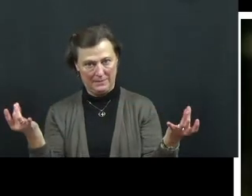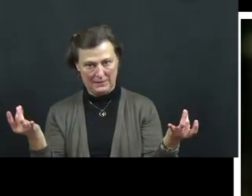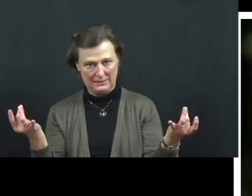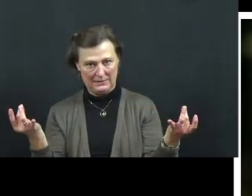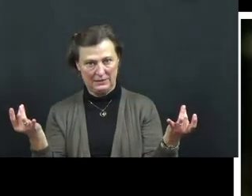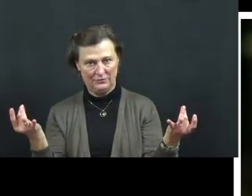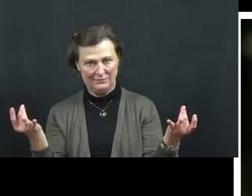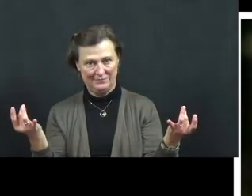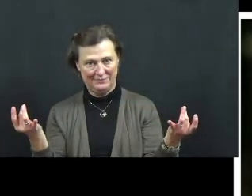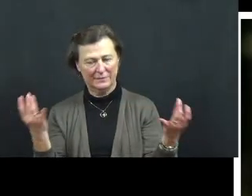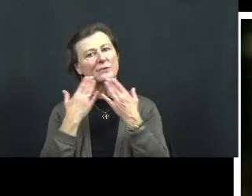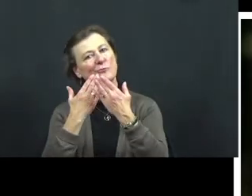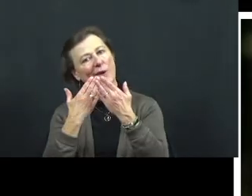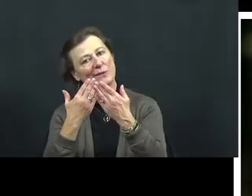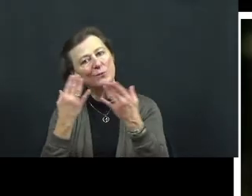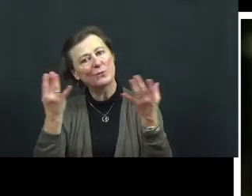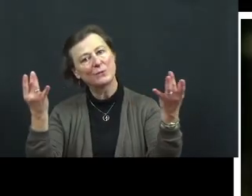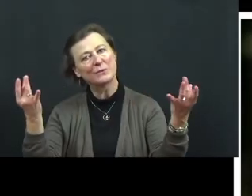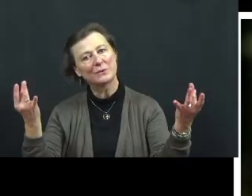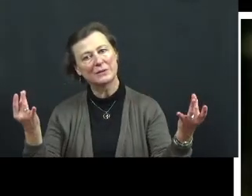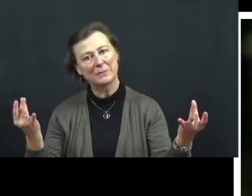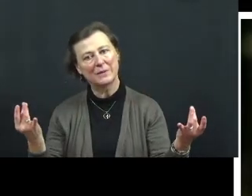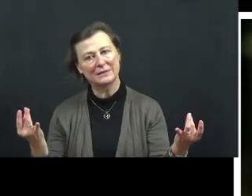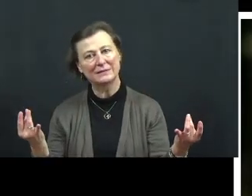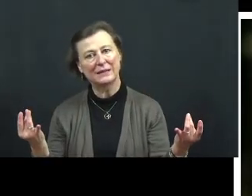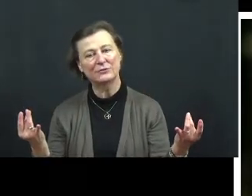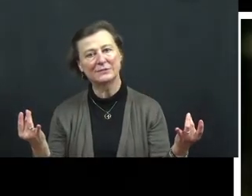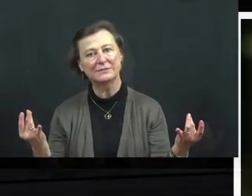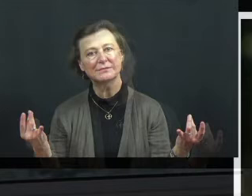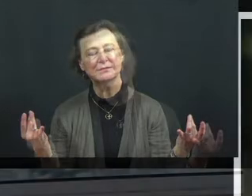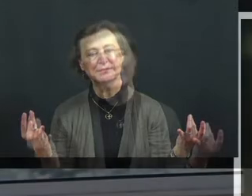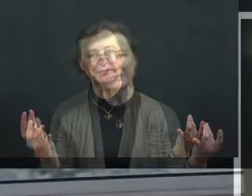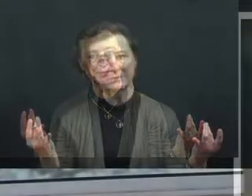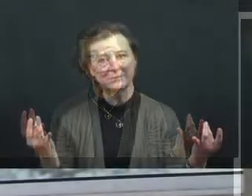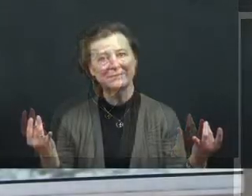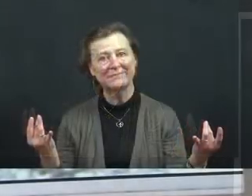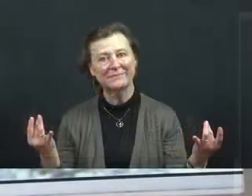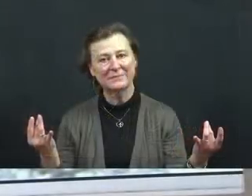The gratitude meditation.